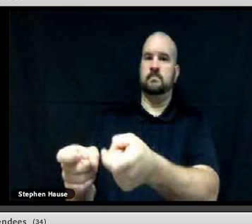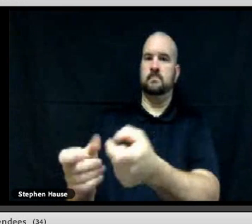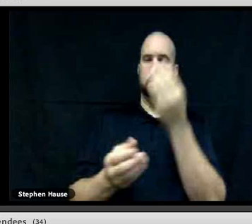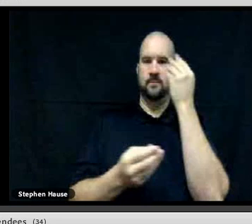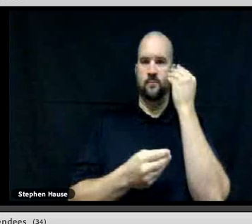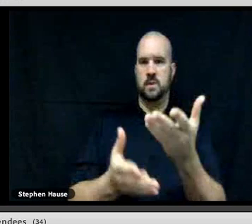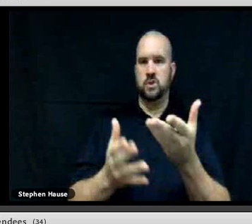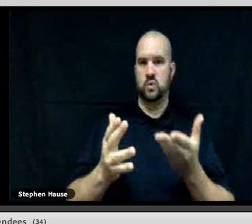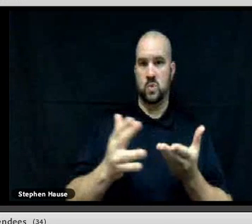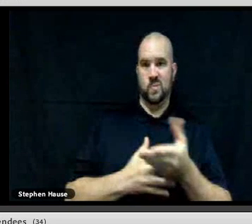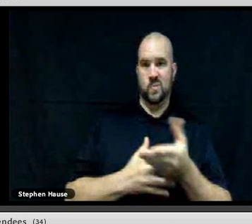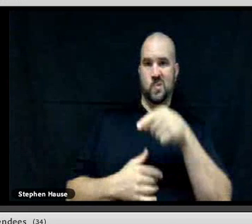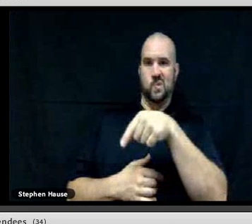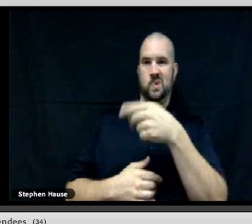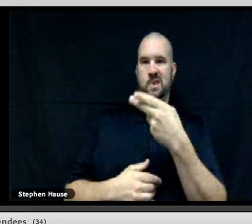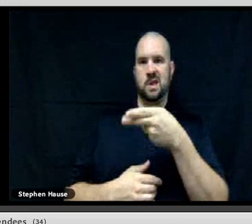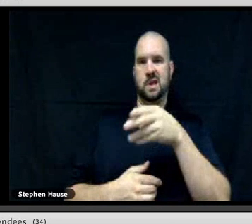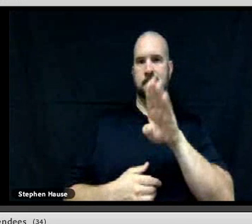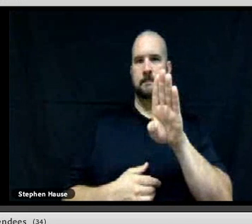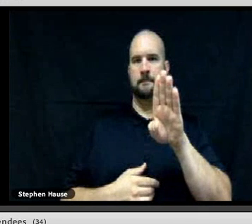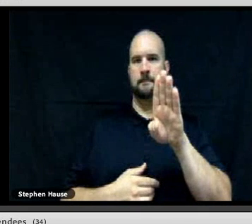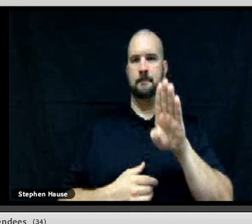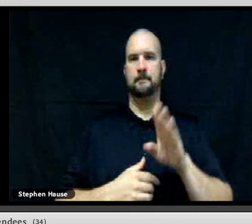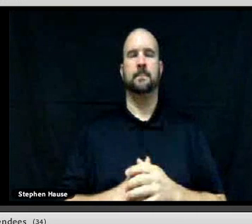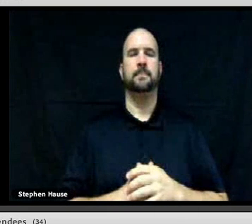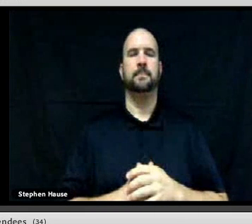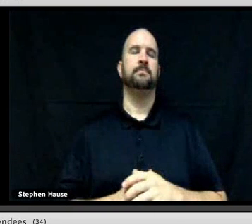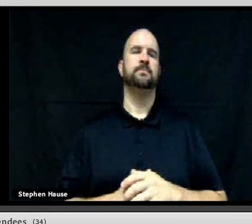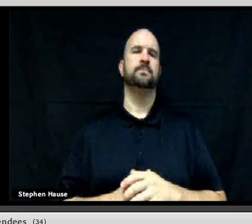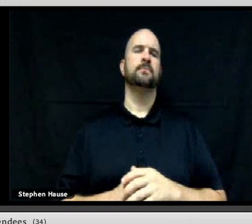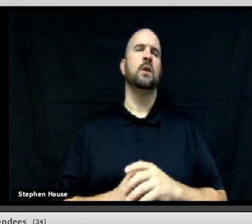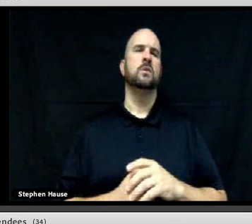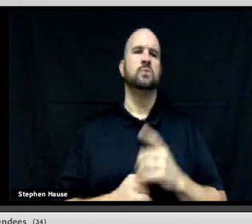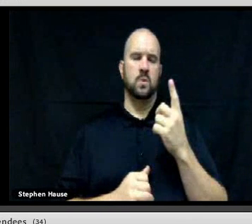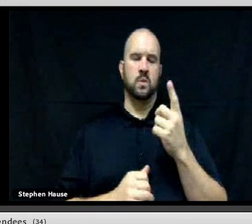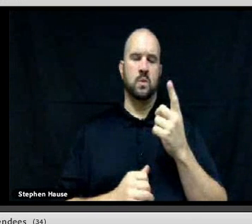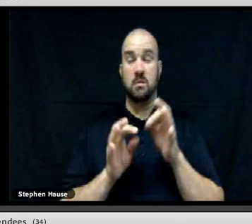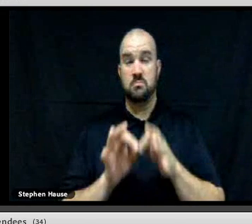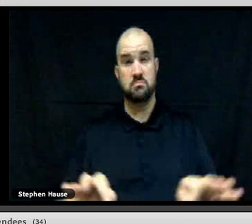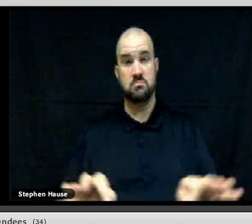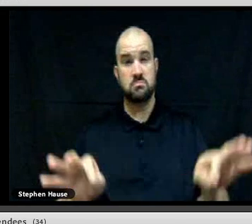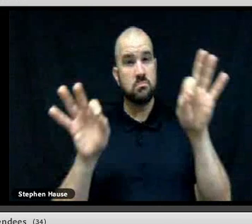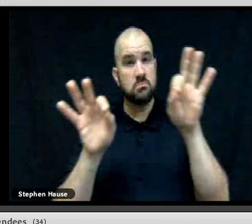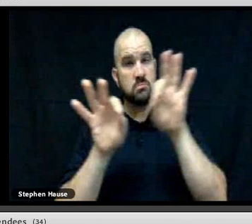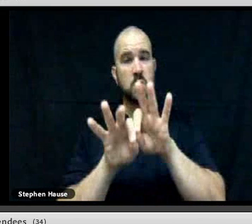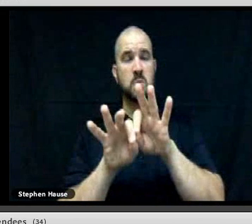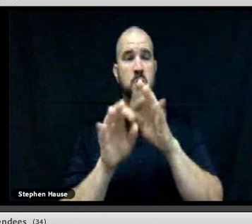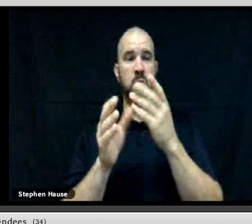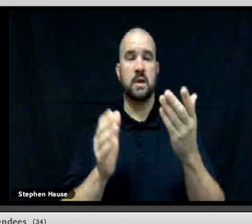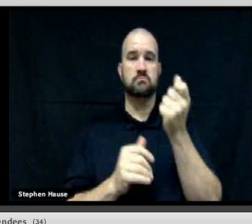Um, so, uh, one really important thing to note is, um, that, not just these three partners,